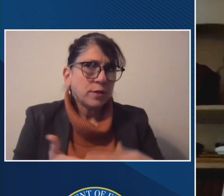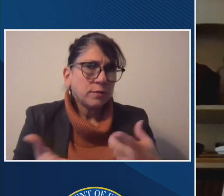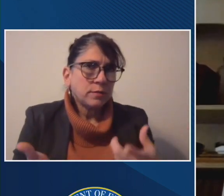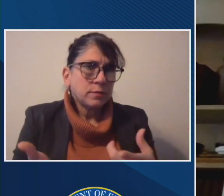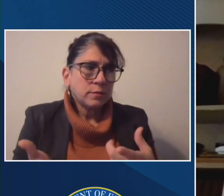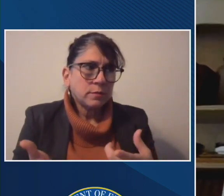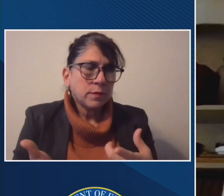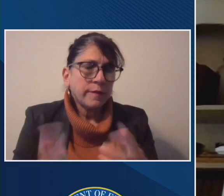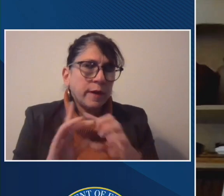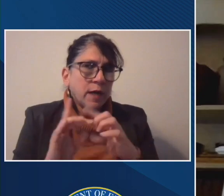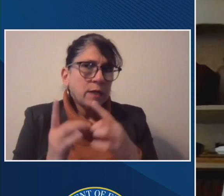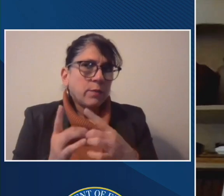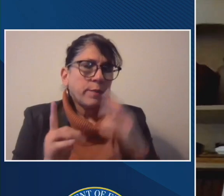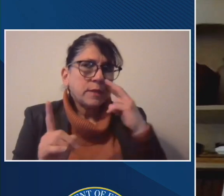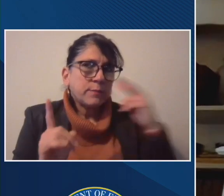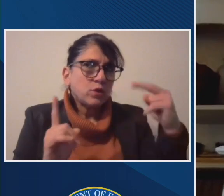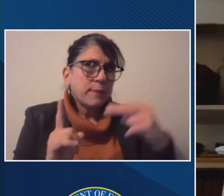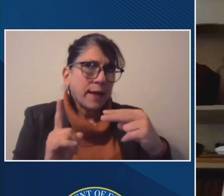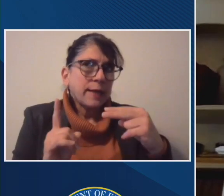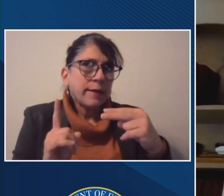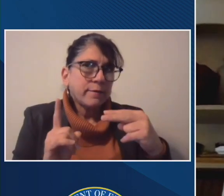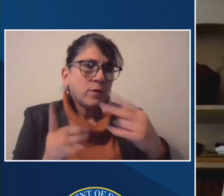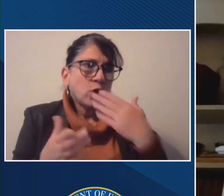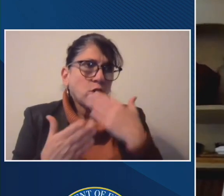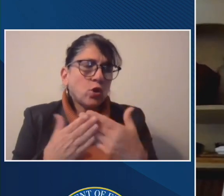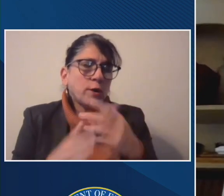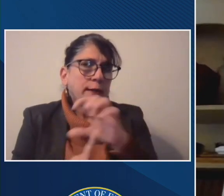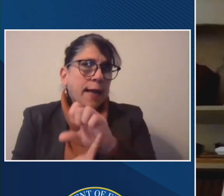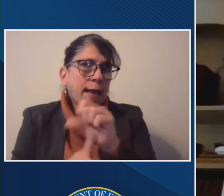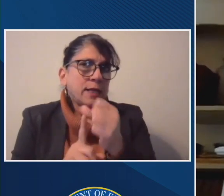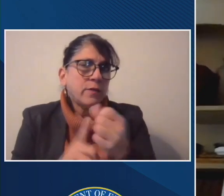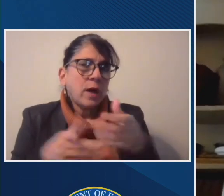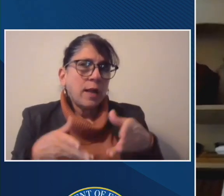perspective, there's a good case to be made for allowing the funds to go from one